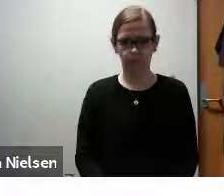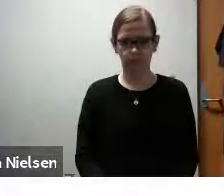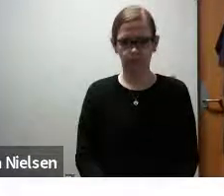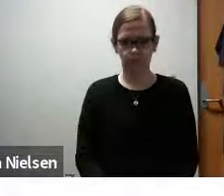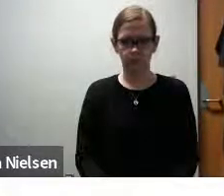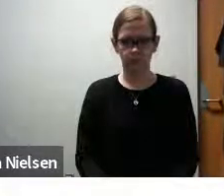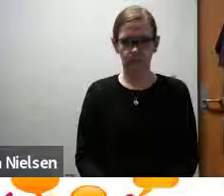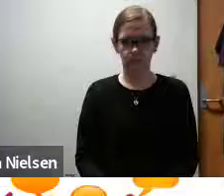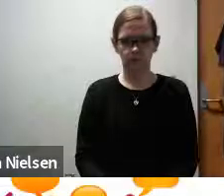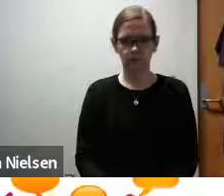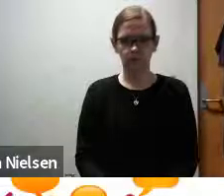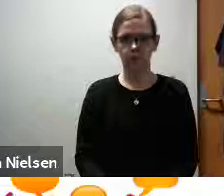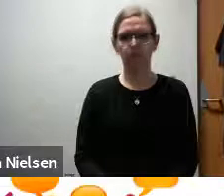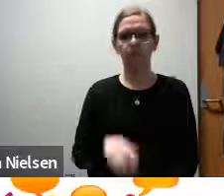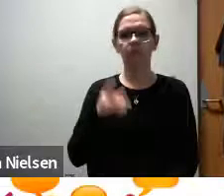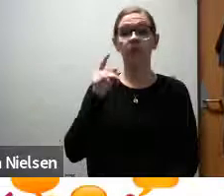So the participants tabs.